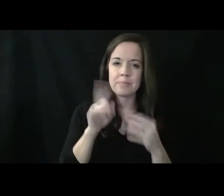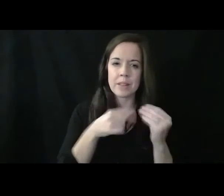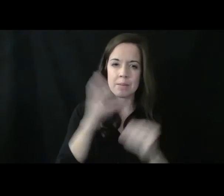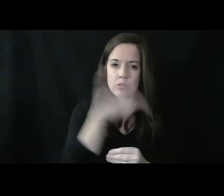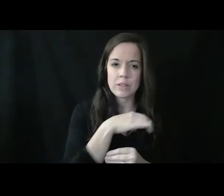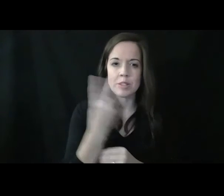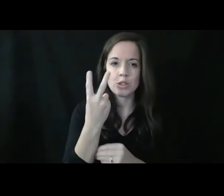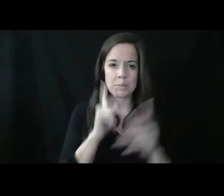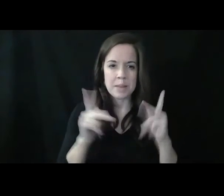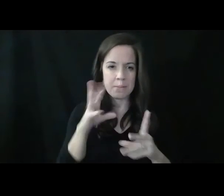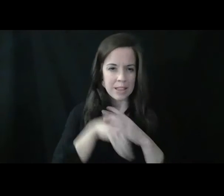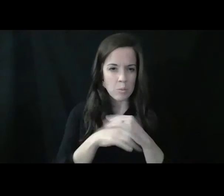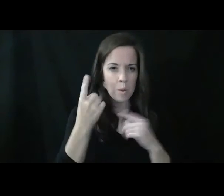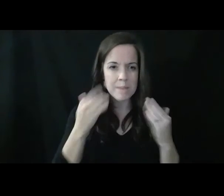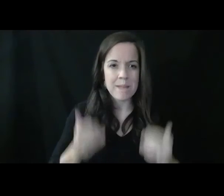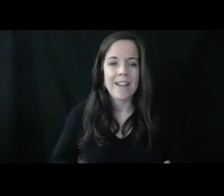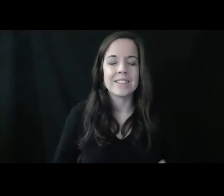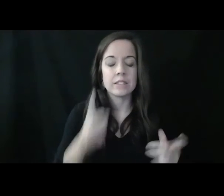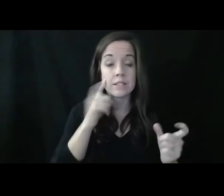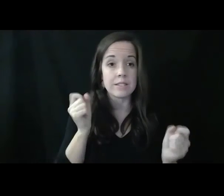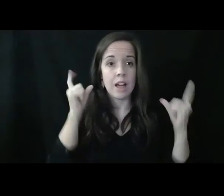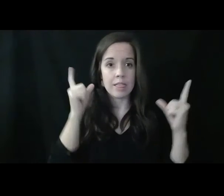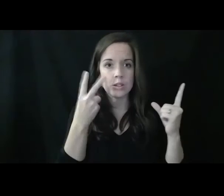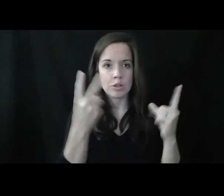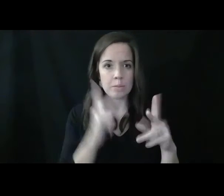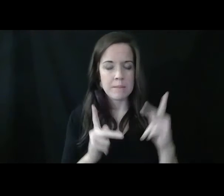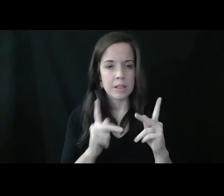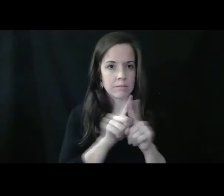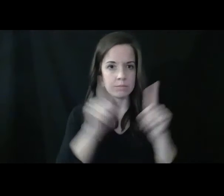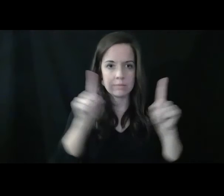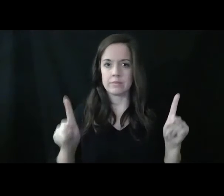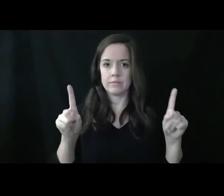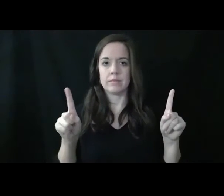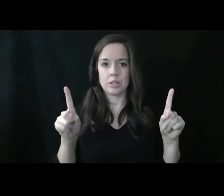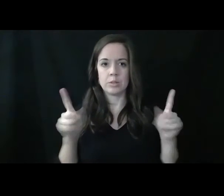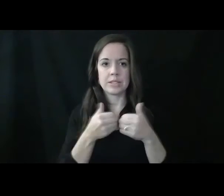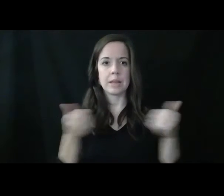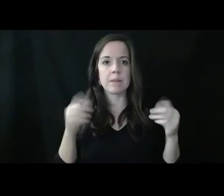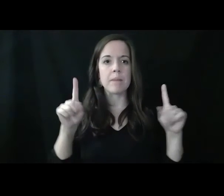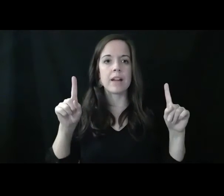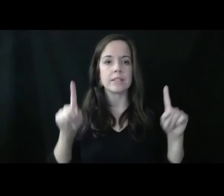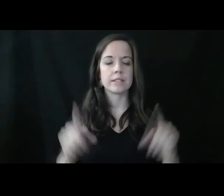in one body and then suddenly being two people in two separate bodies. Piece of Rough